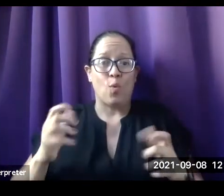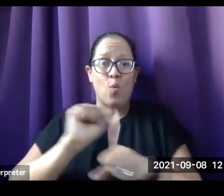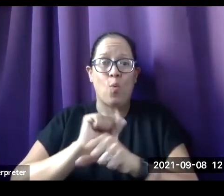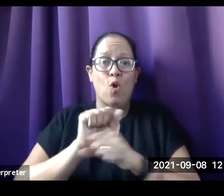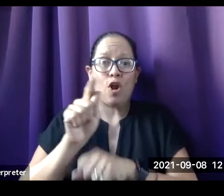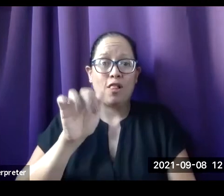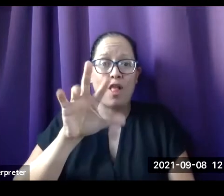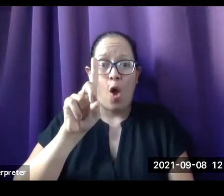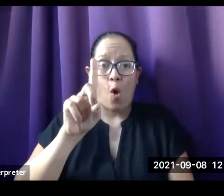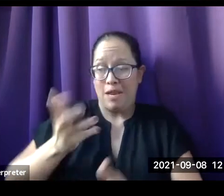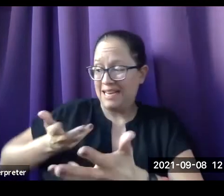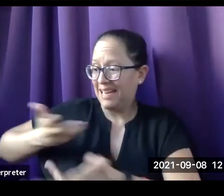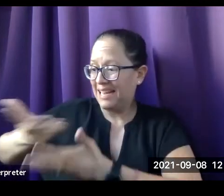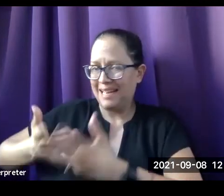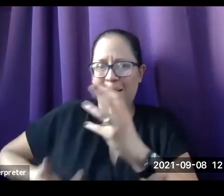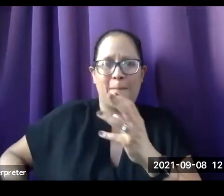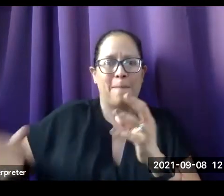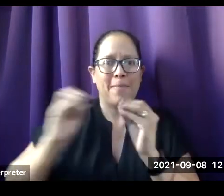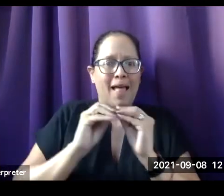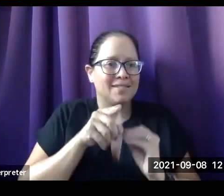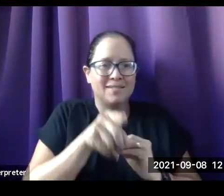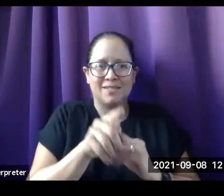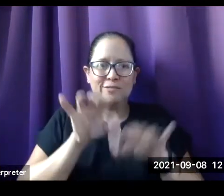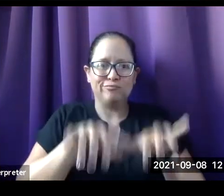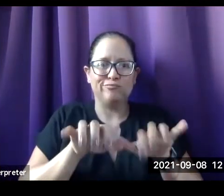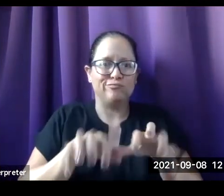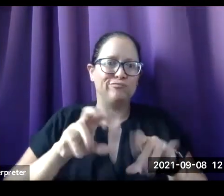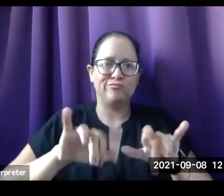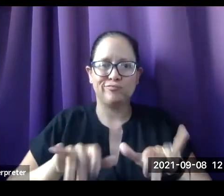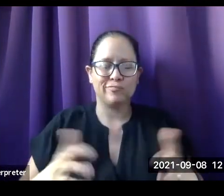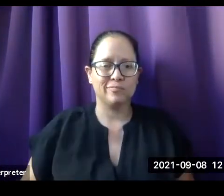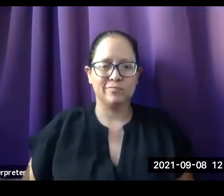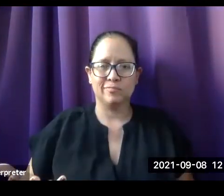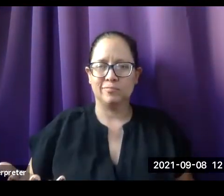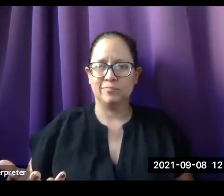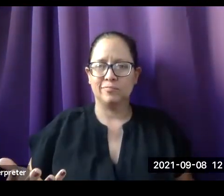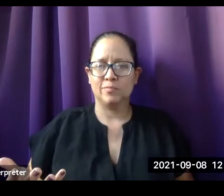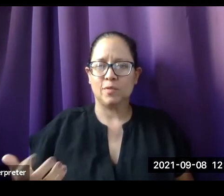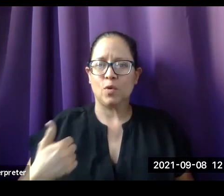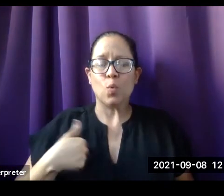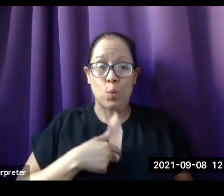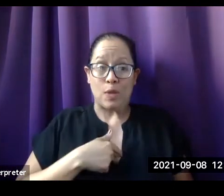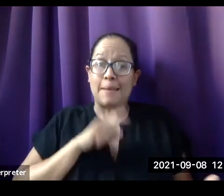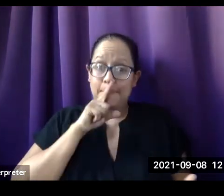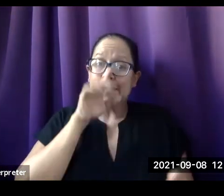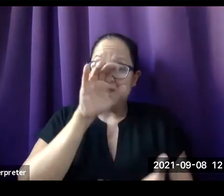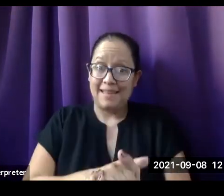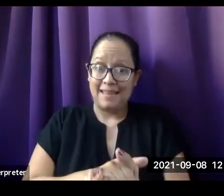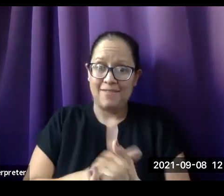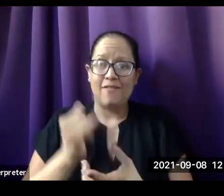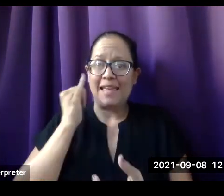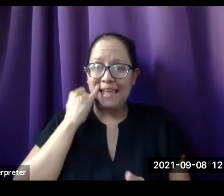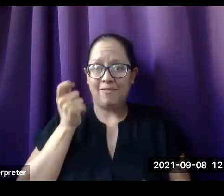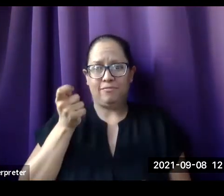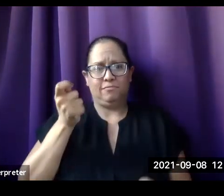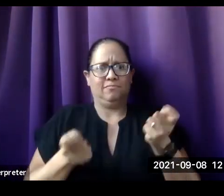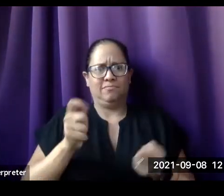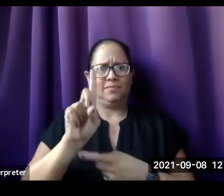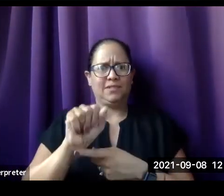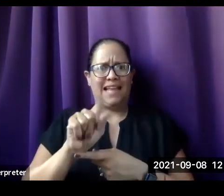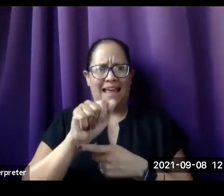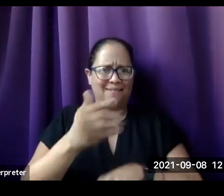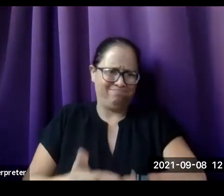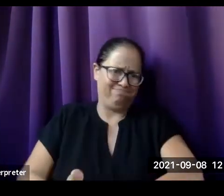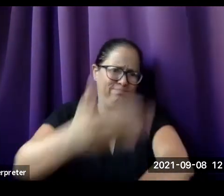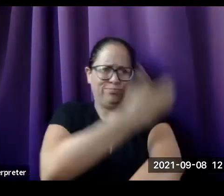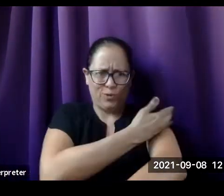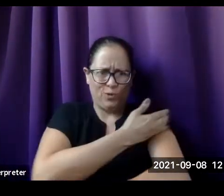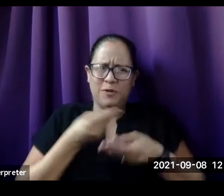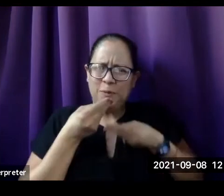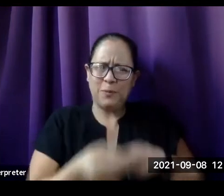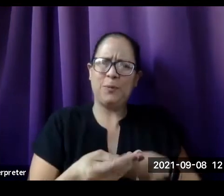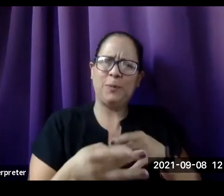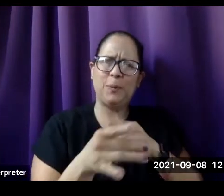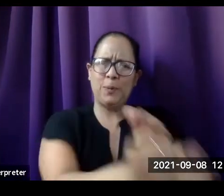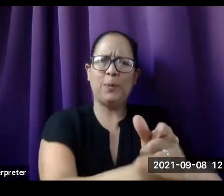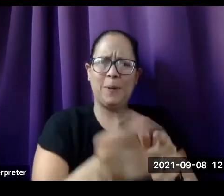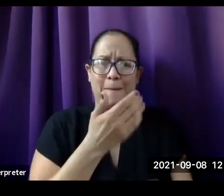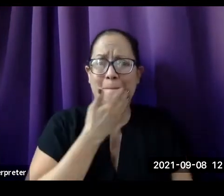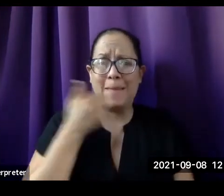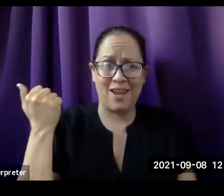We believe that we can grow their impact if there was a home for their data. And I would be the first to say, I think that any large tech company will likely fail this endeavor.